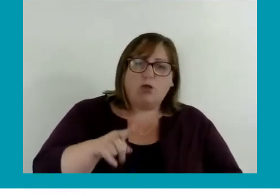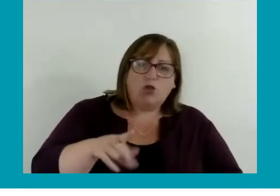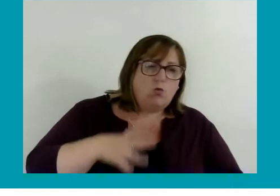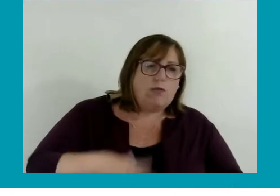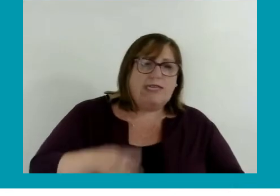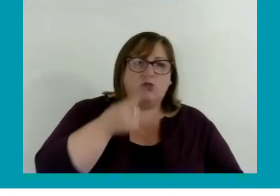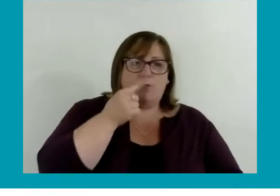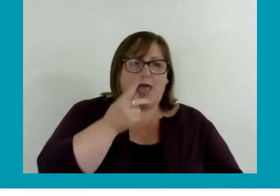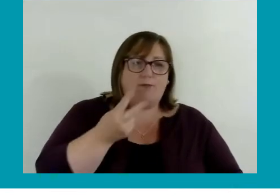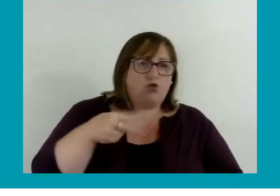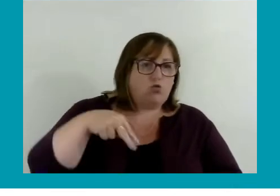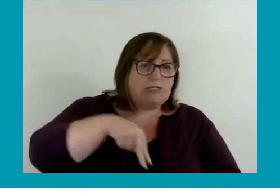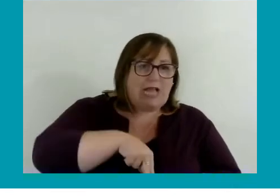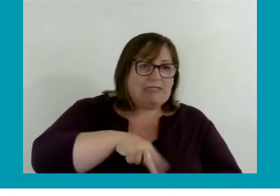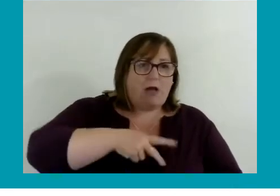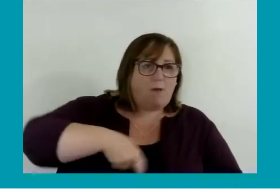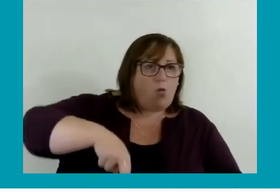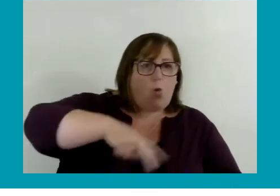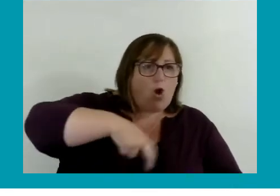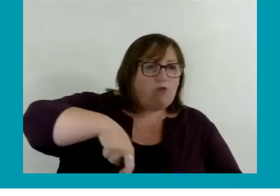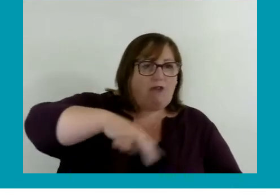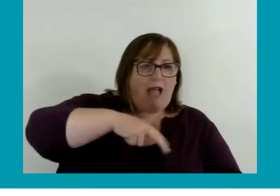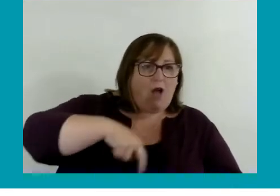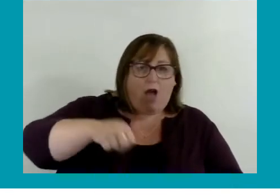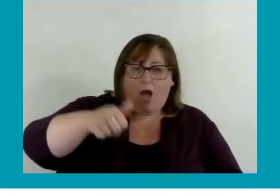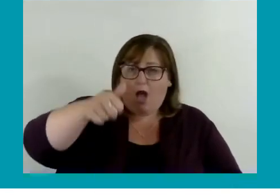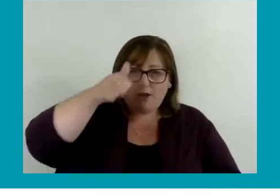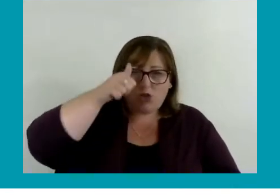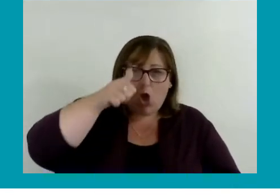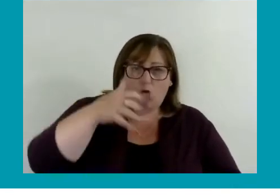i'm aware that you need this i'm aware that you need this and i thought whoa they're aware